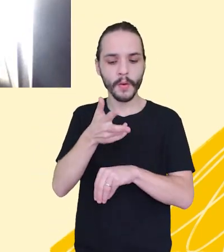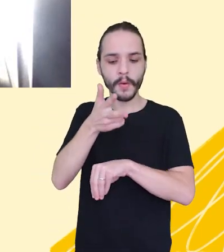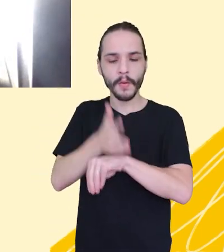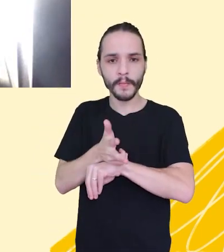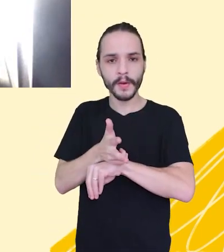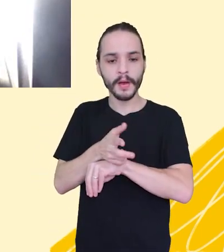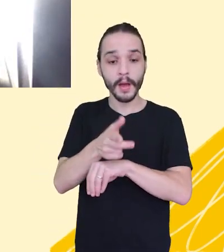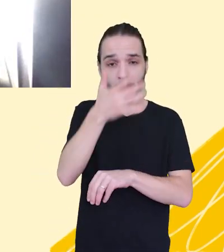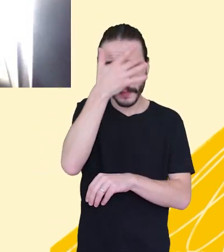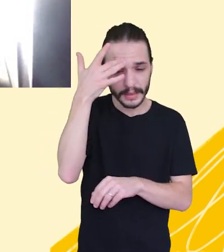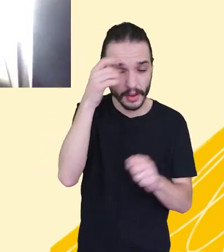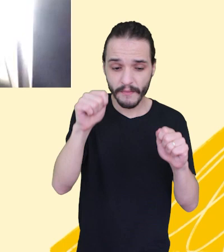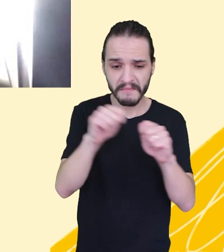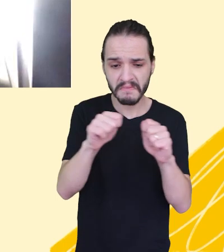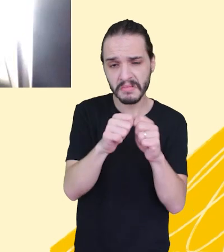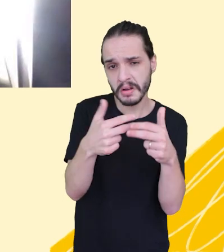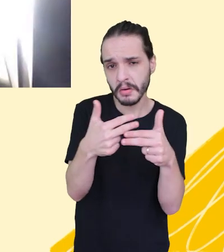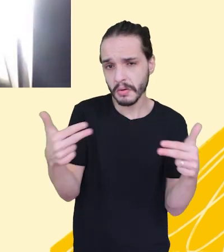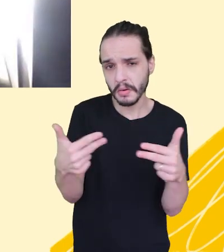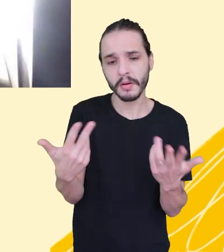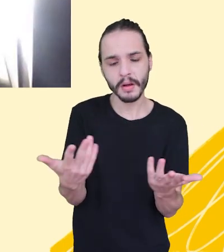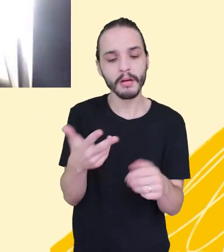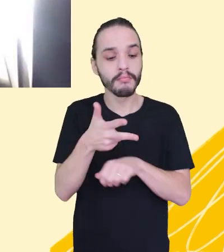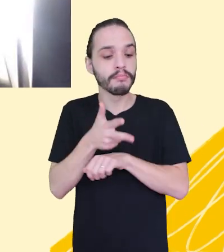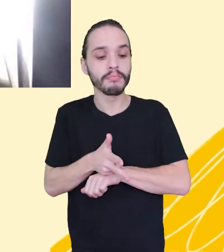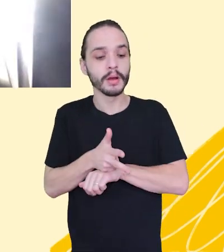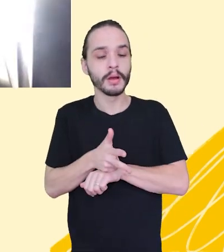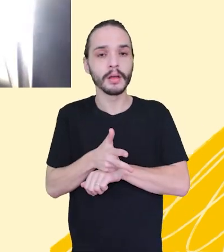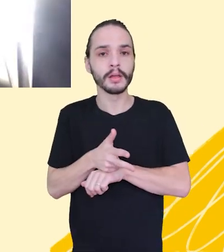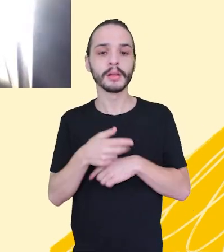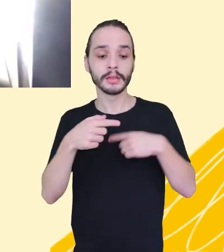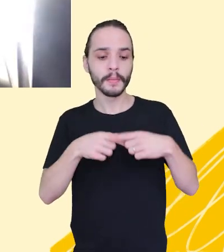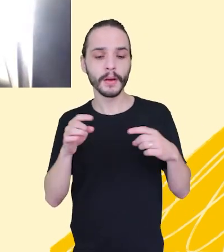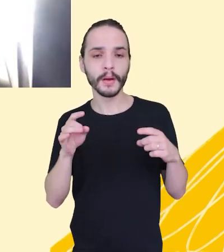Then why do you want to do that? Why show you something?